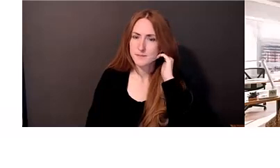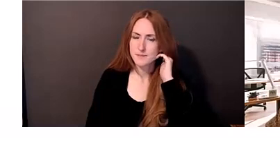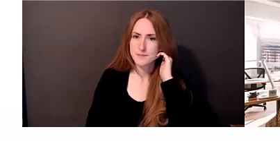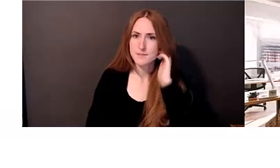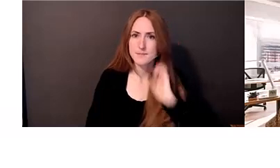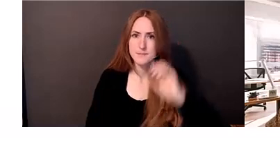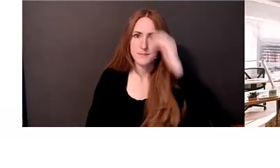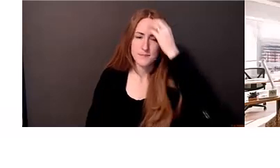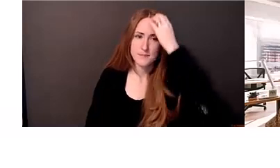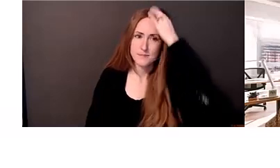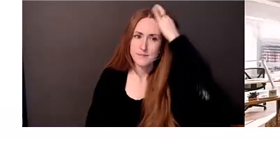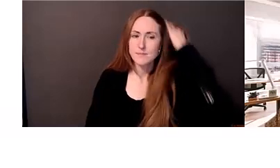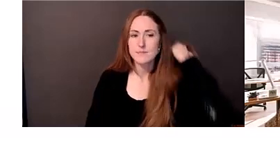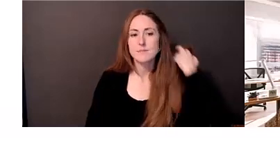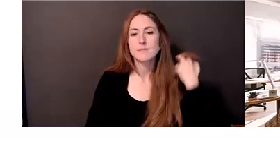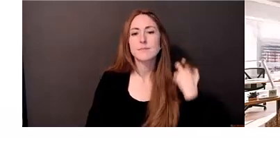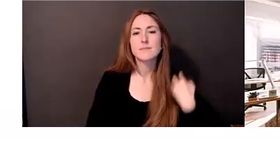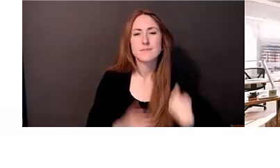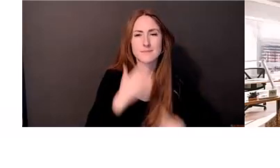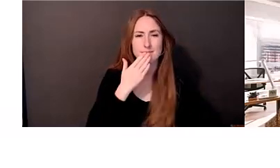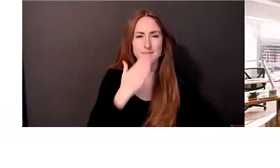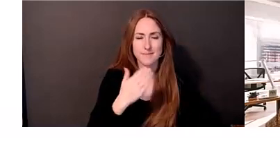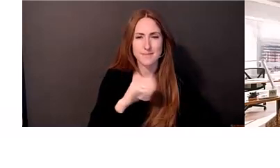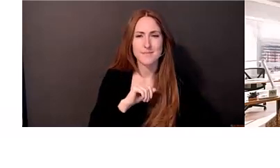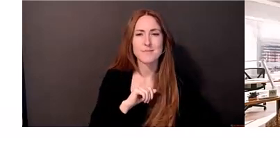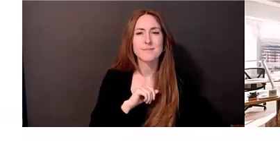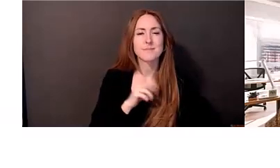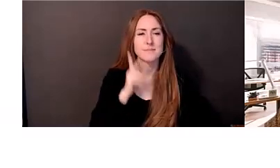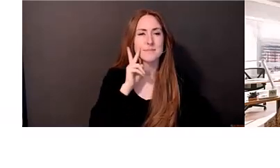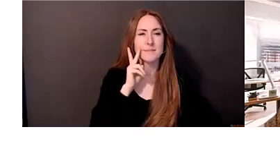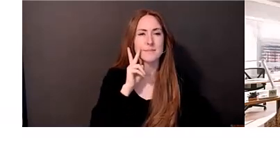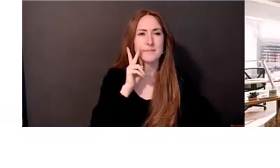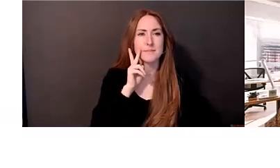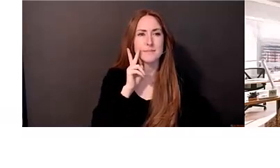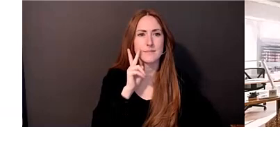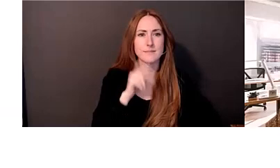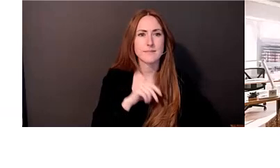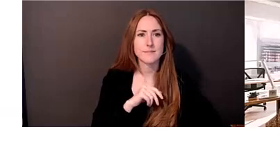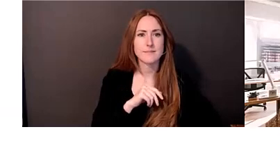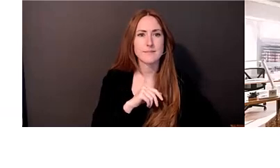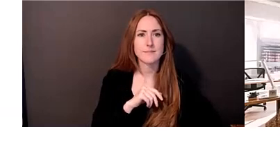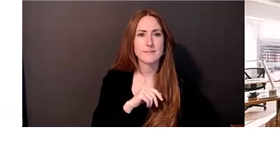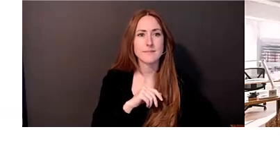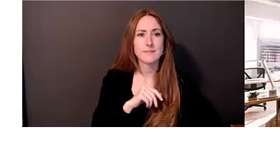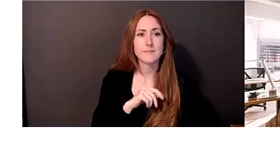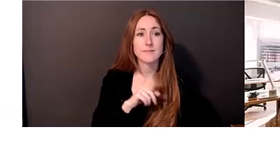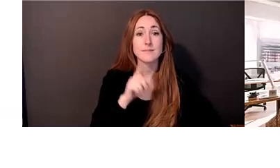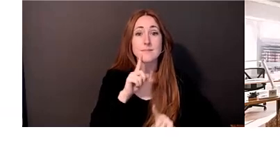Thank you, Elizabeth. You can close the poll right now. So the answer is false.